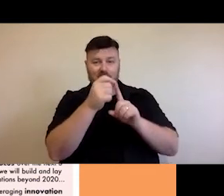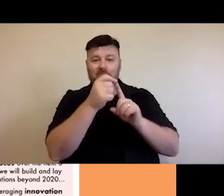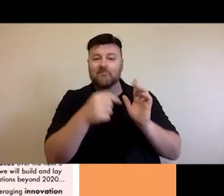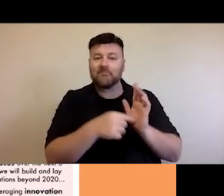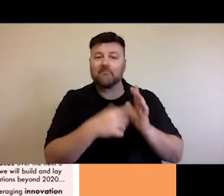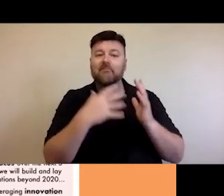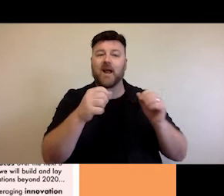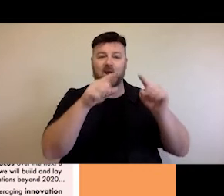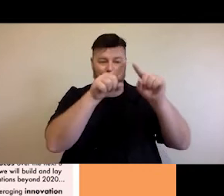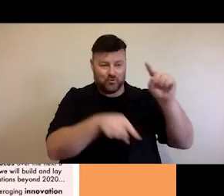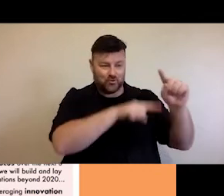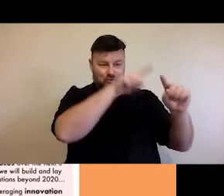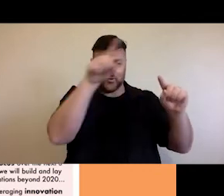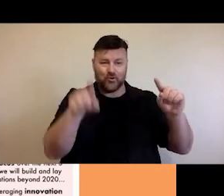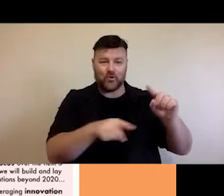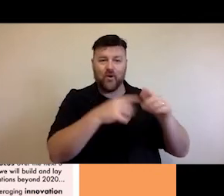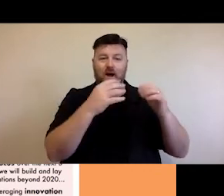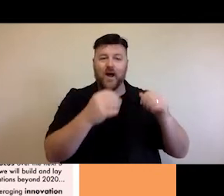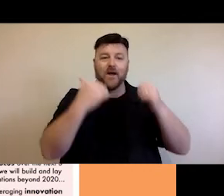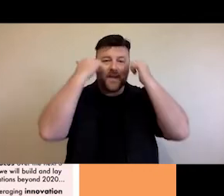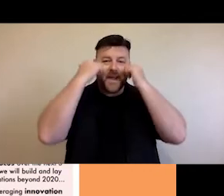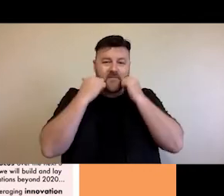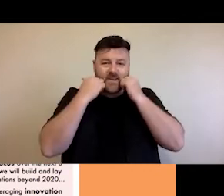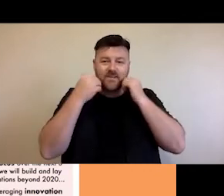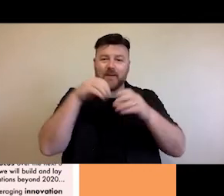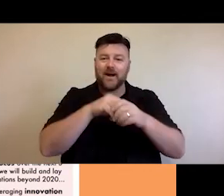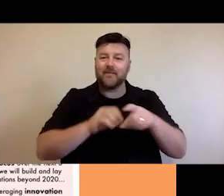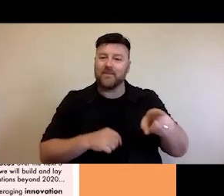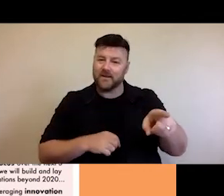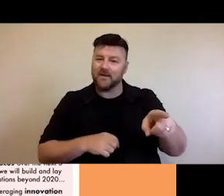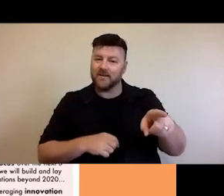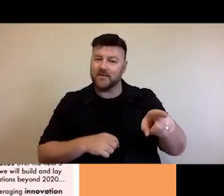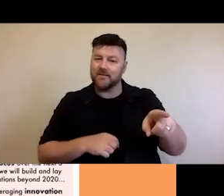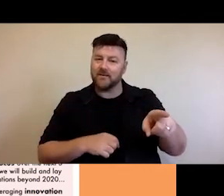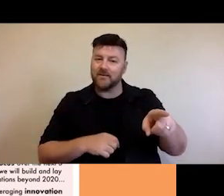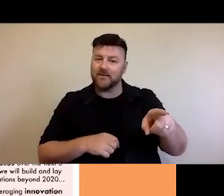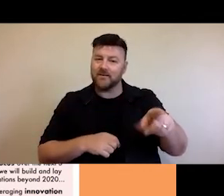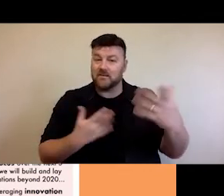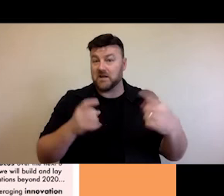can see evidence is very much key to their approach as well. As a result